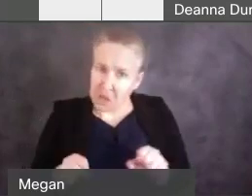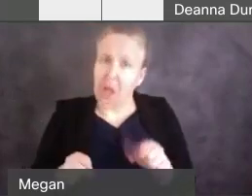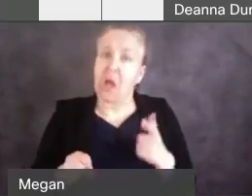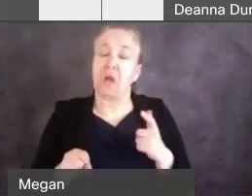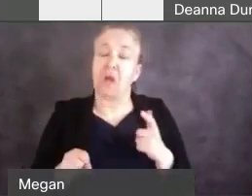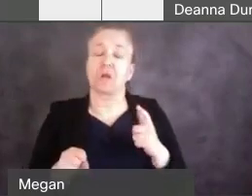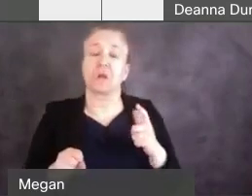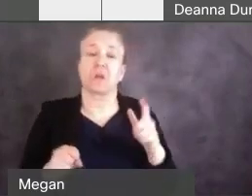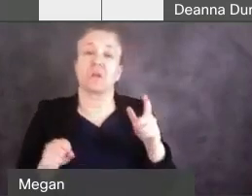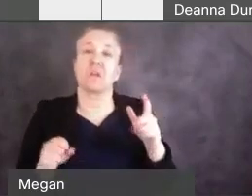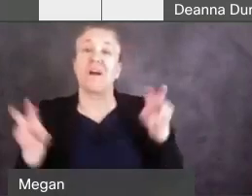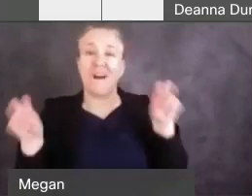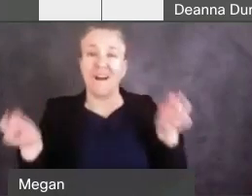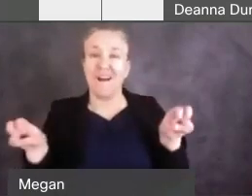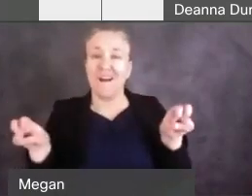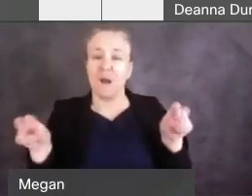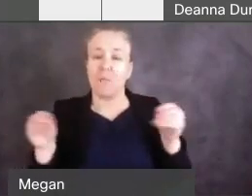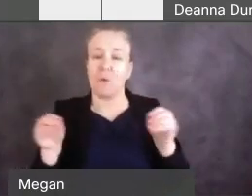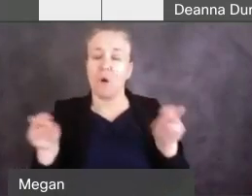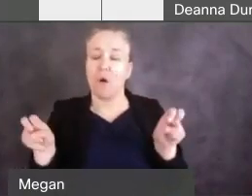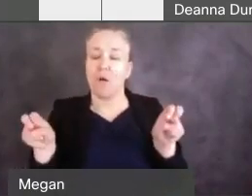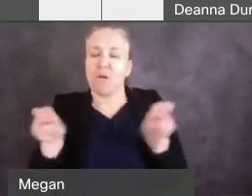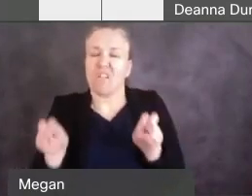together, and there are some schools in Montgomery County that are doing that.